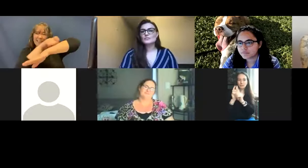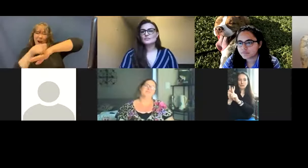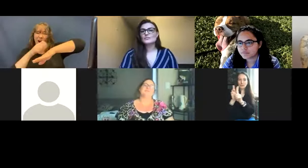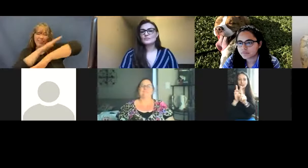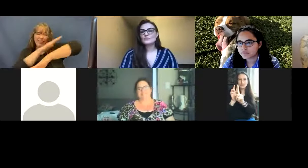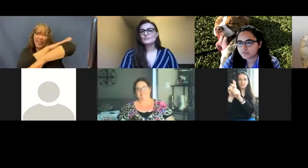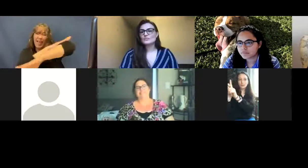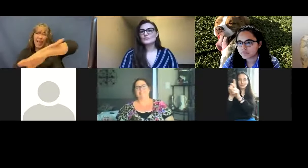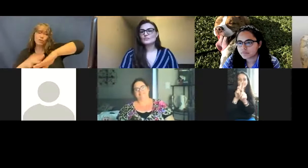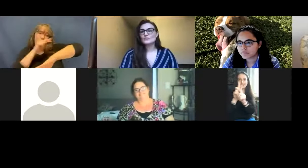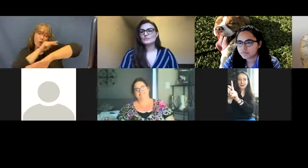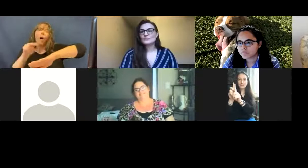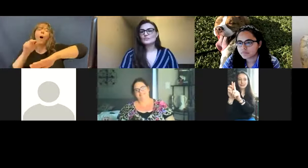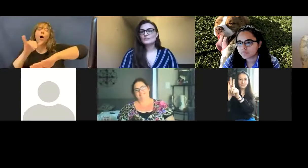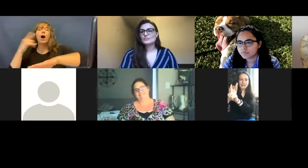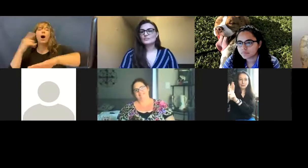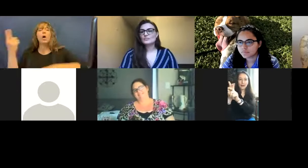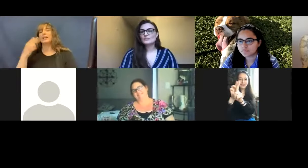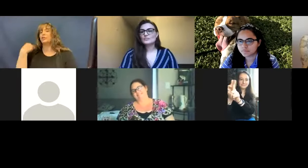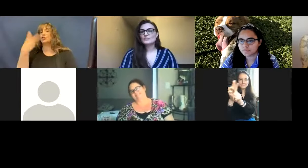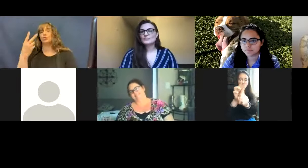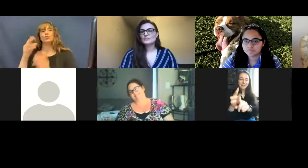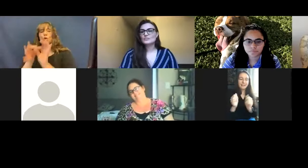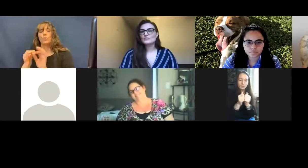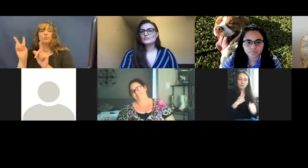with me. There was one at a time. Then they would take a break. And they were with me